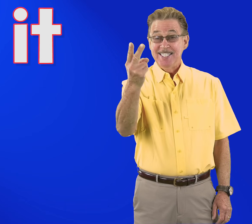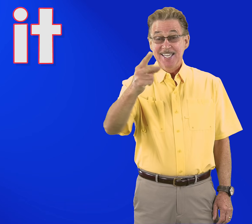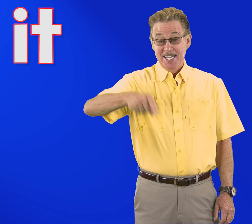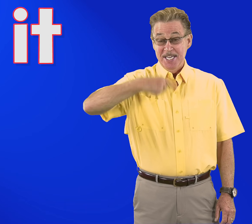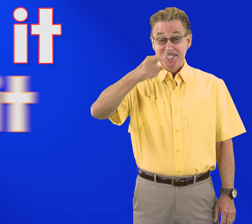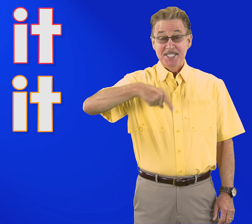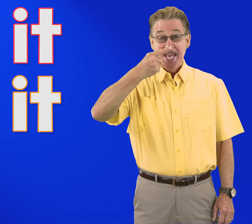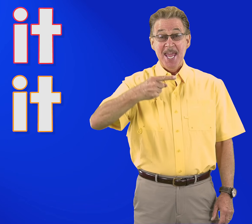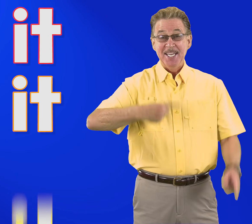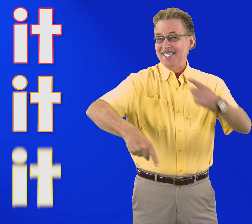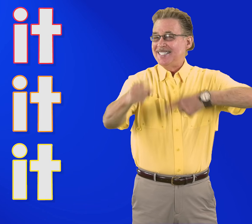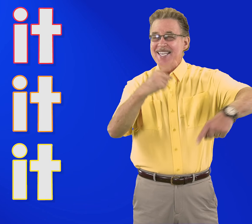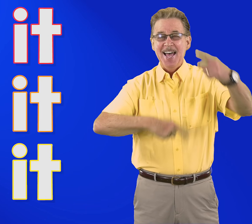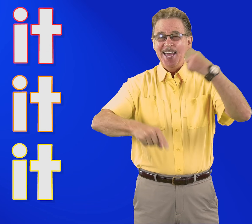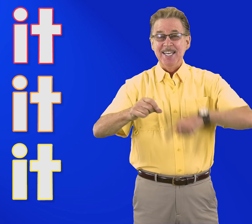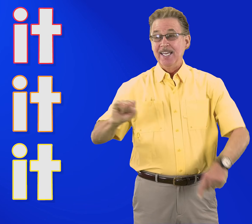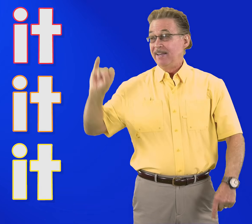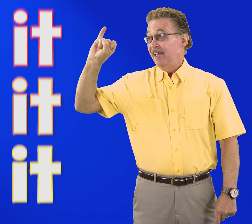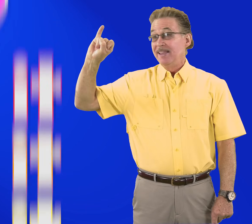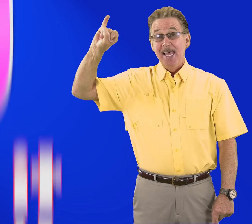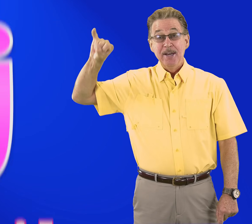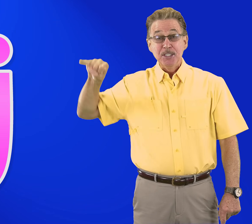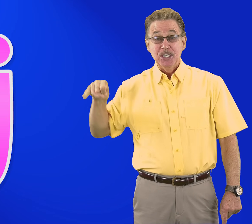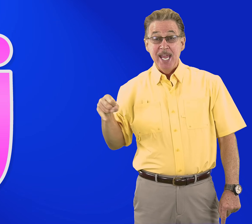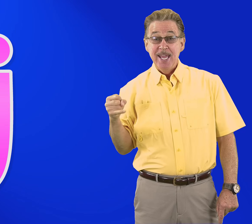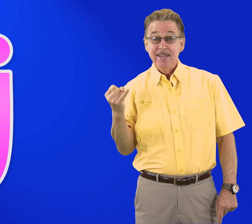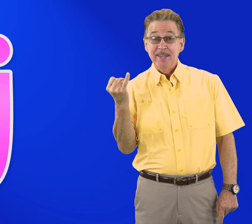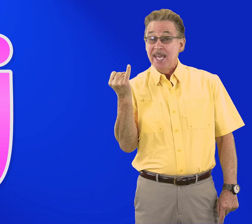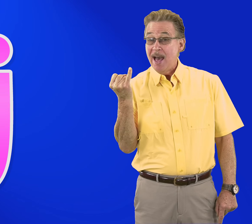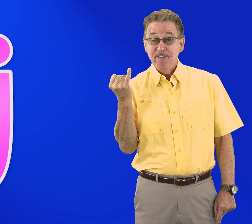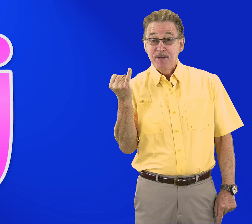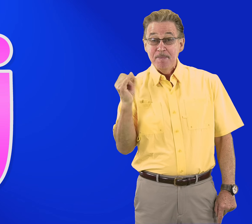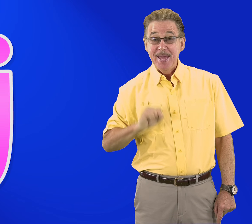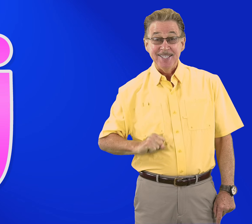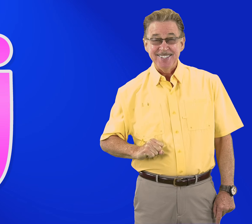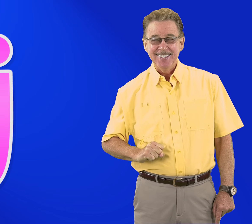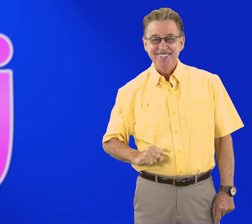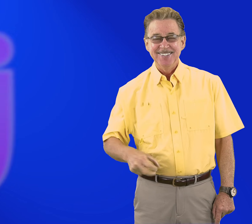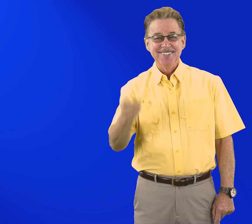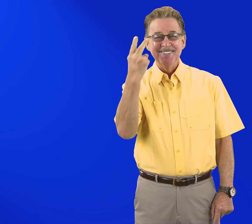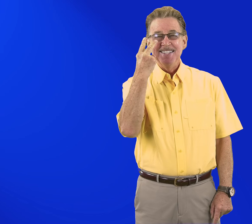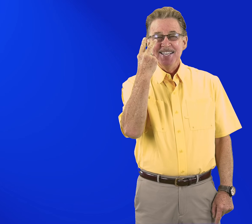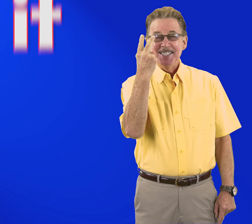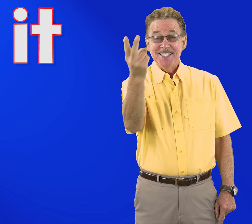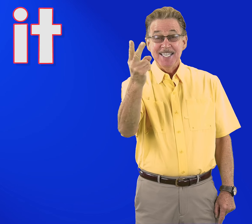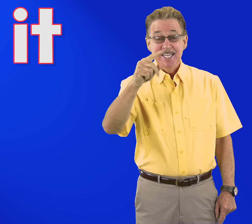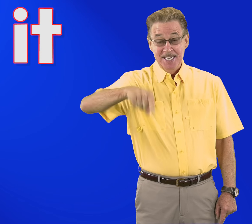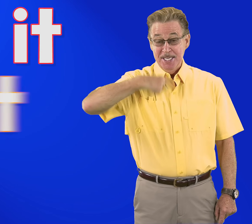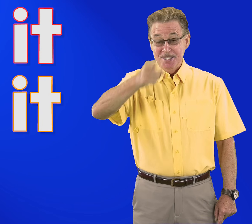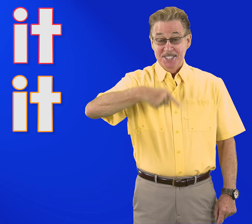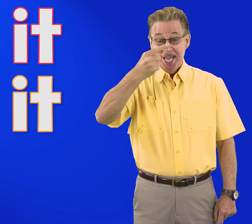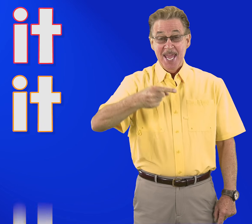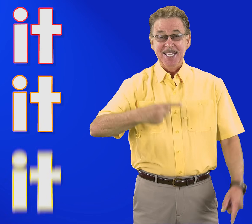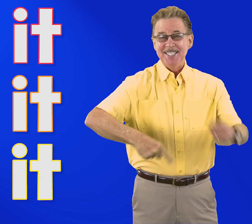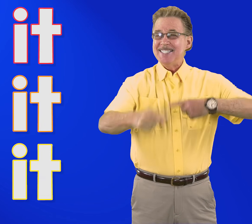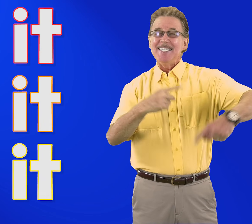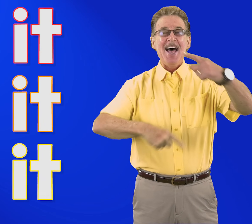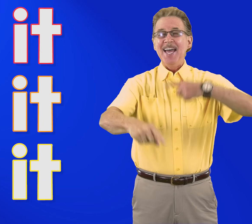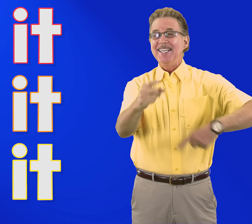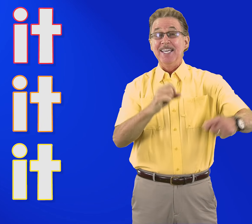See it, Say it, Sign it Letter J j in the alphabet See it, Say it Sign it